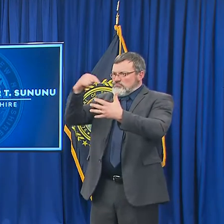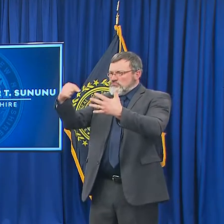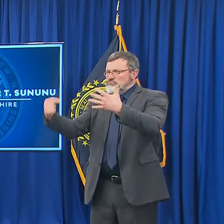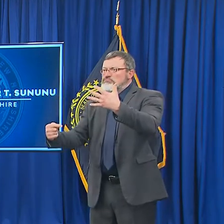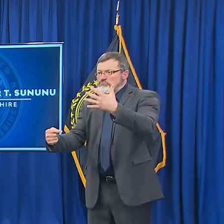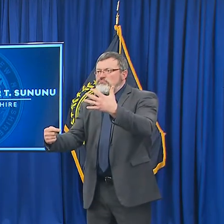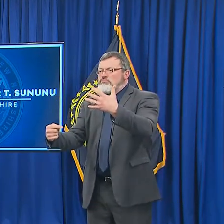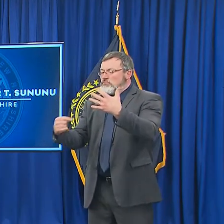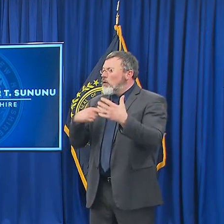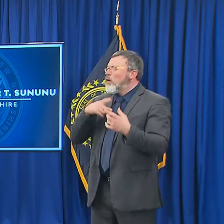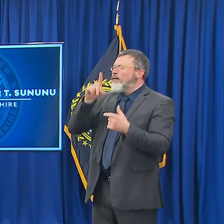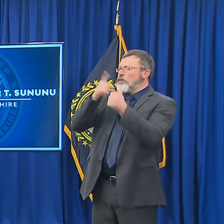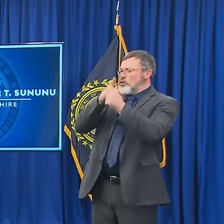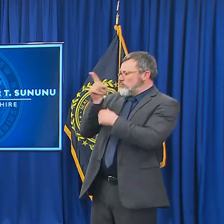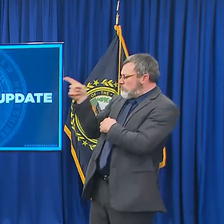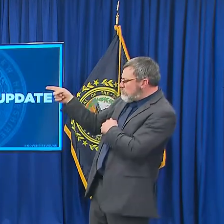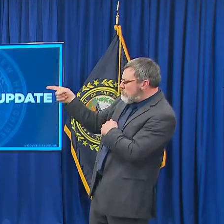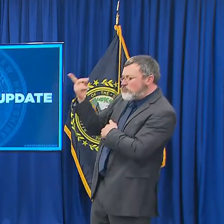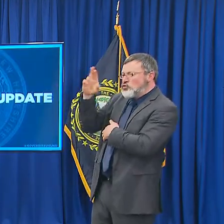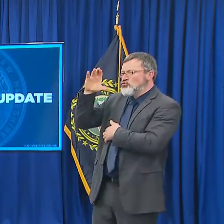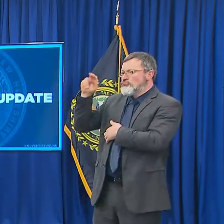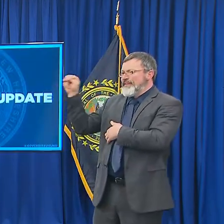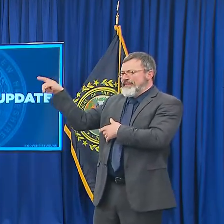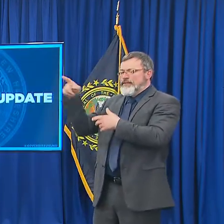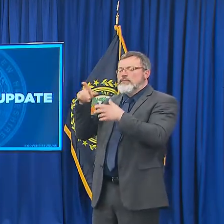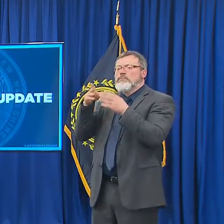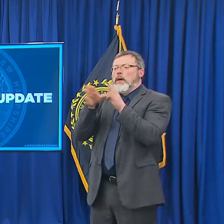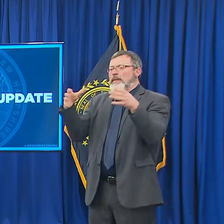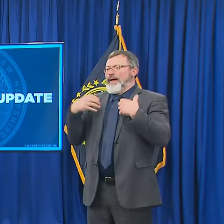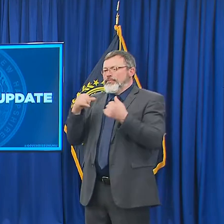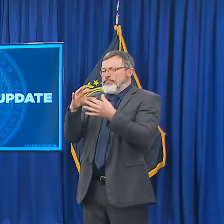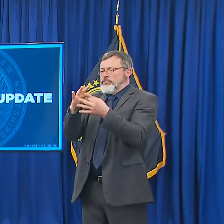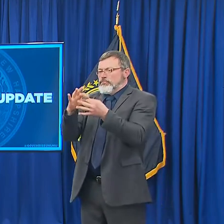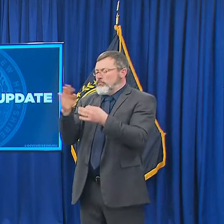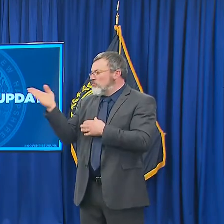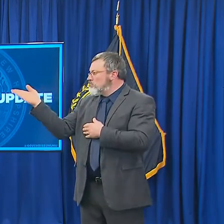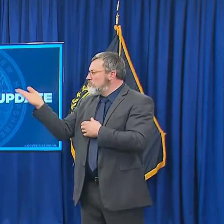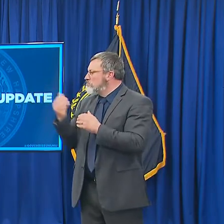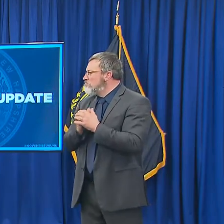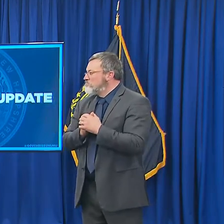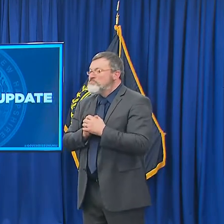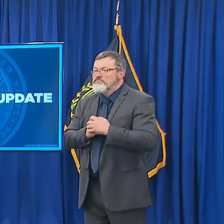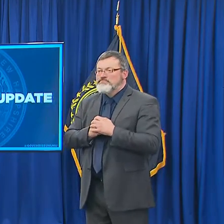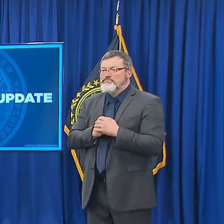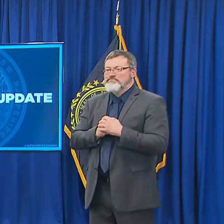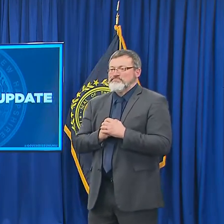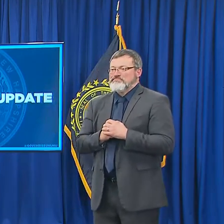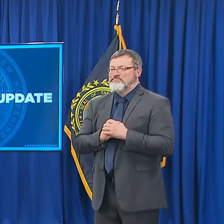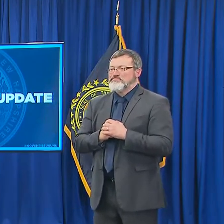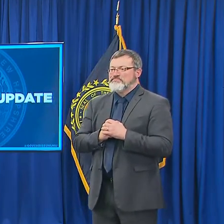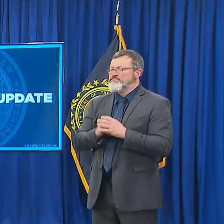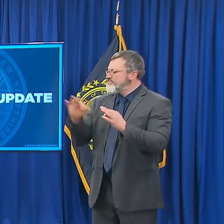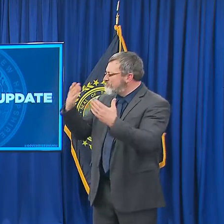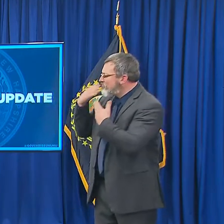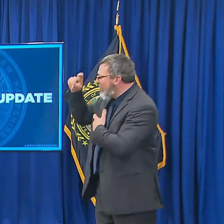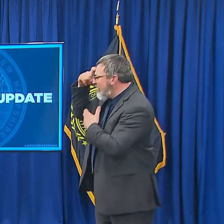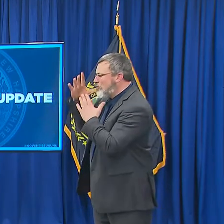Our PCR test positivity rate continues to slowly increase. We're at a PCR test positive positivity rate of four